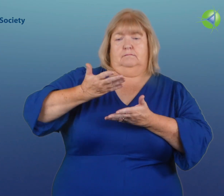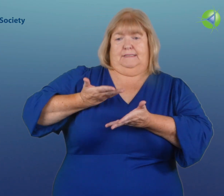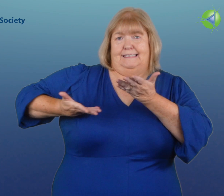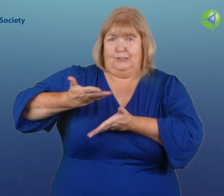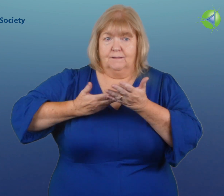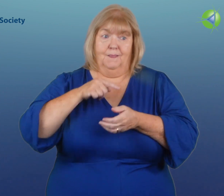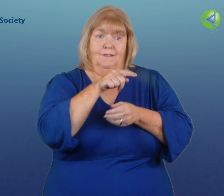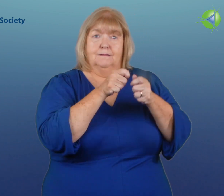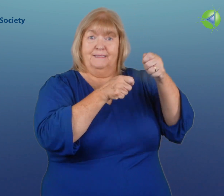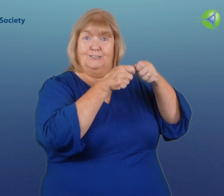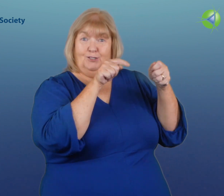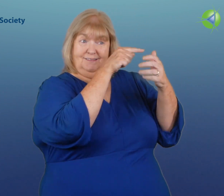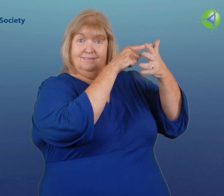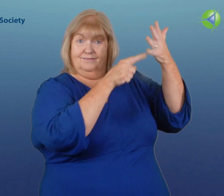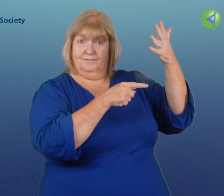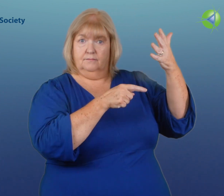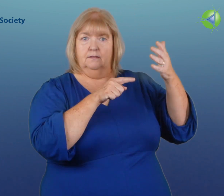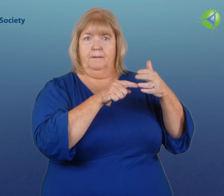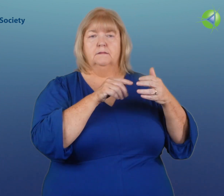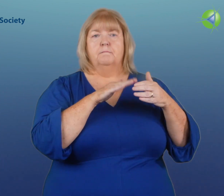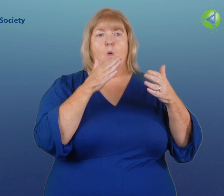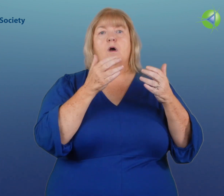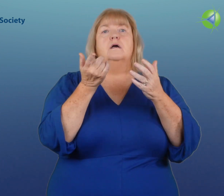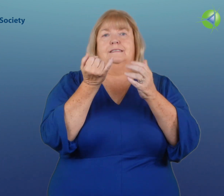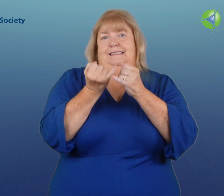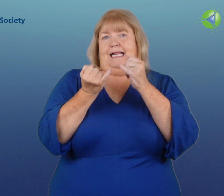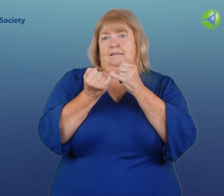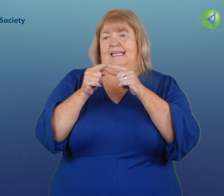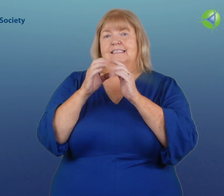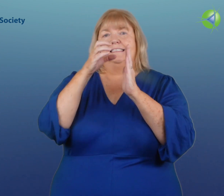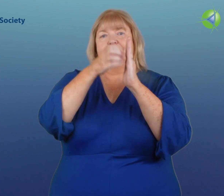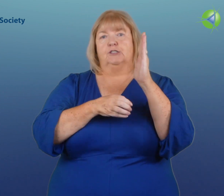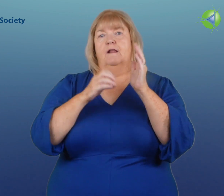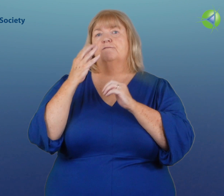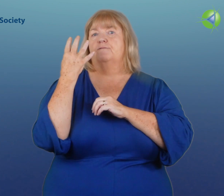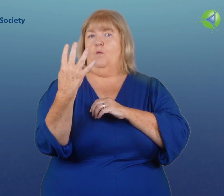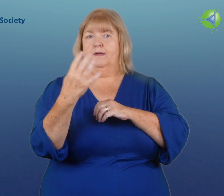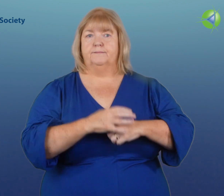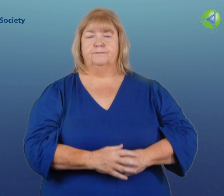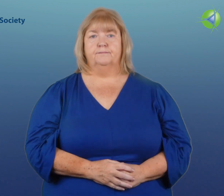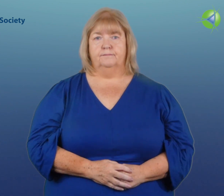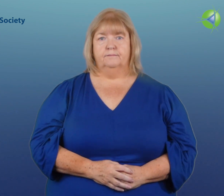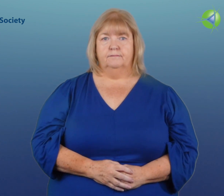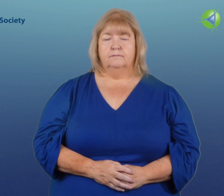We discuss these measures in more detail in Section 4